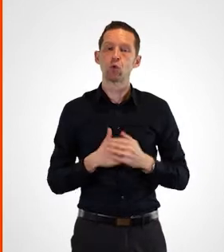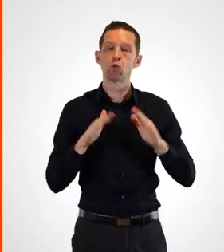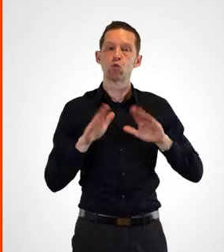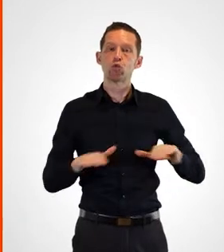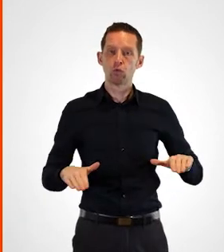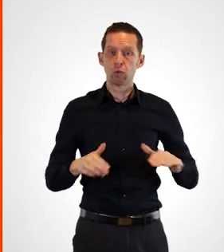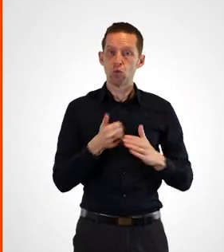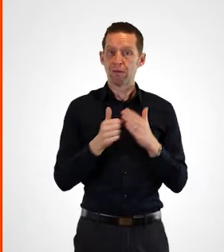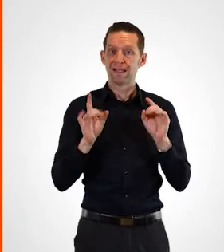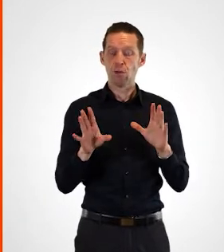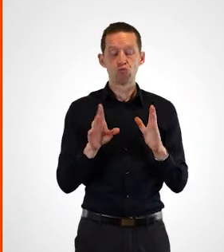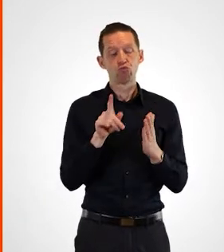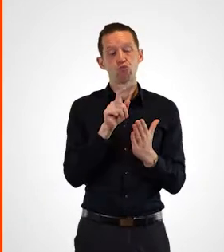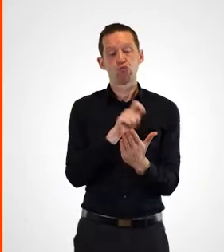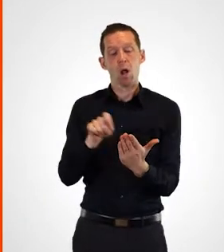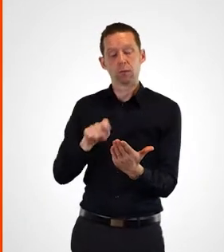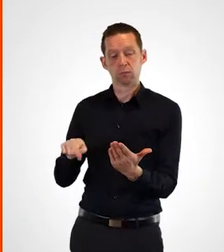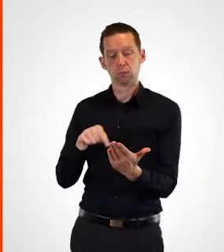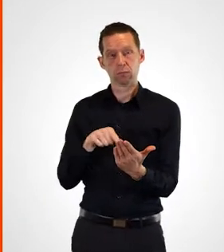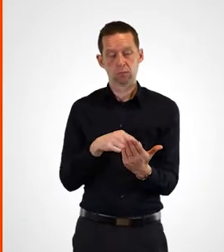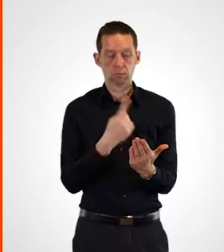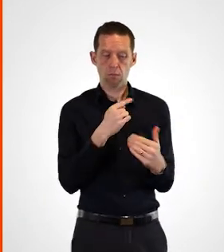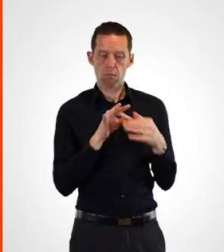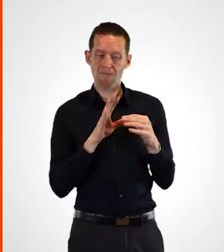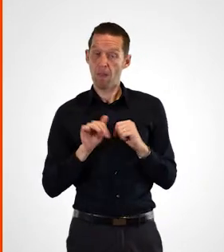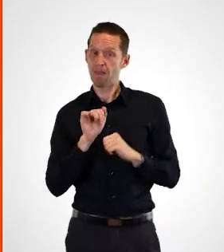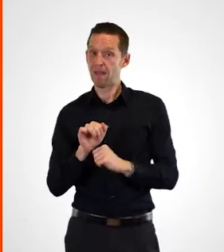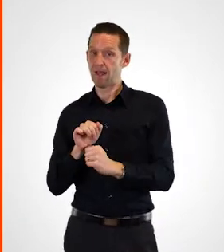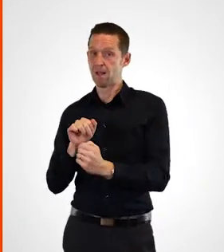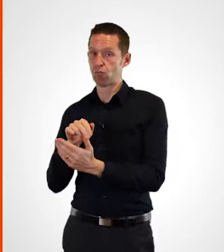begin to write and it tells us more about their reading than maybe had been previously thought.